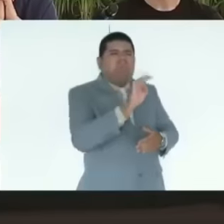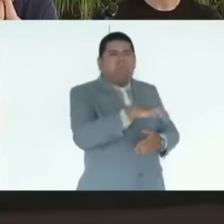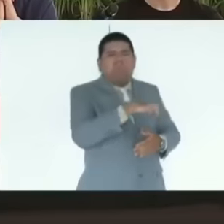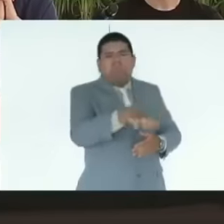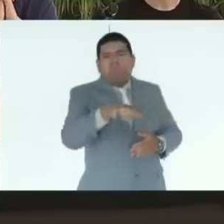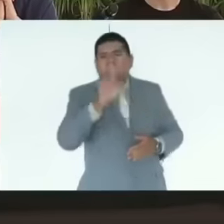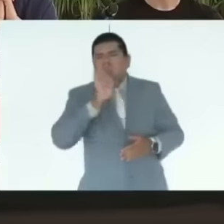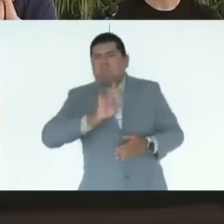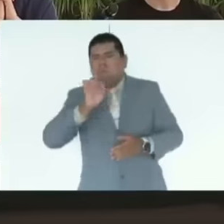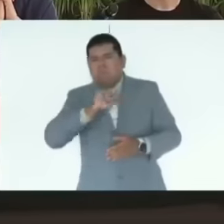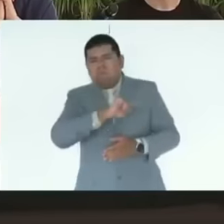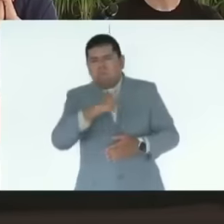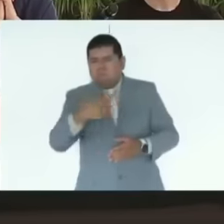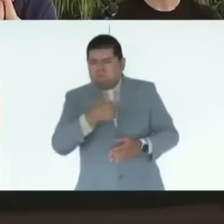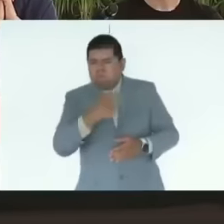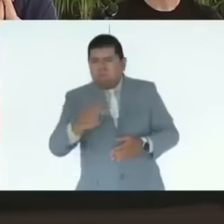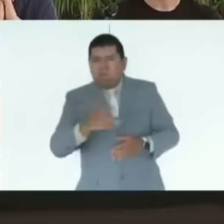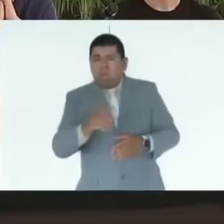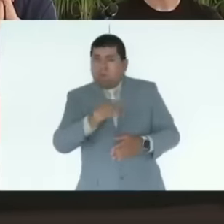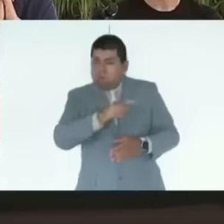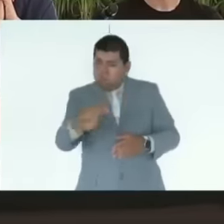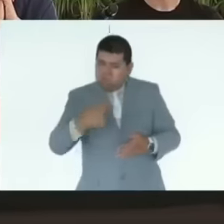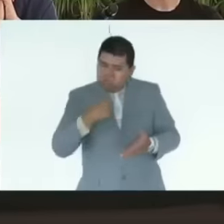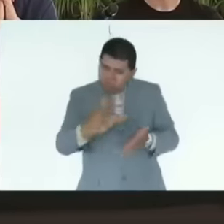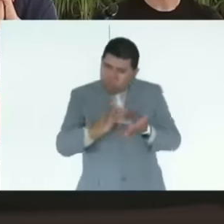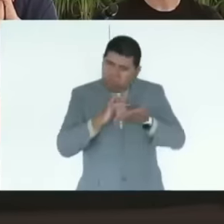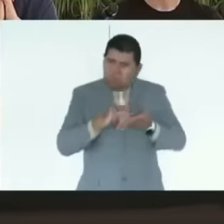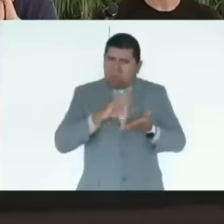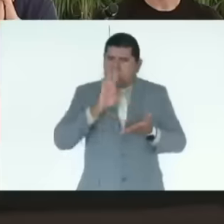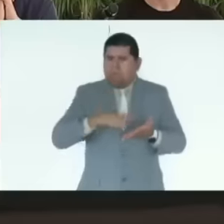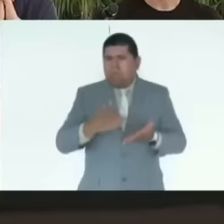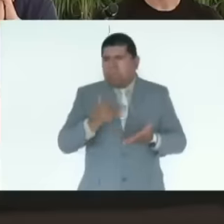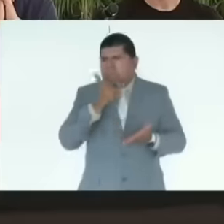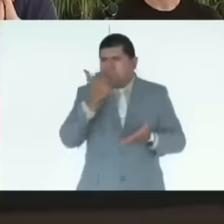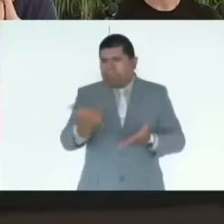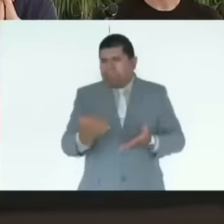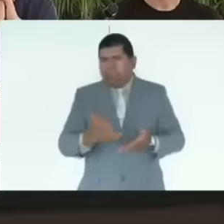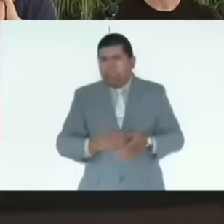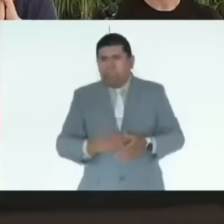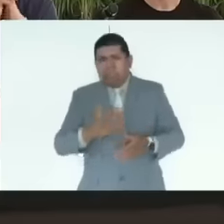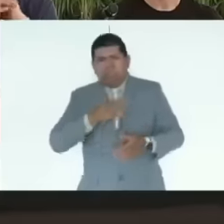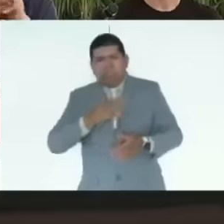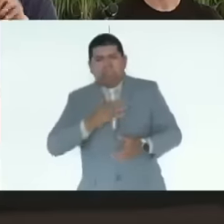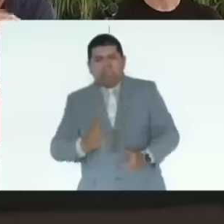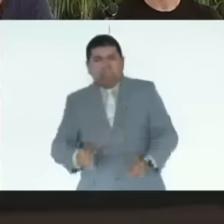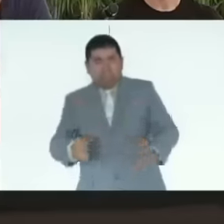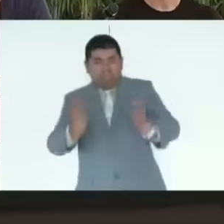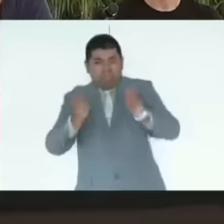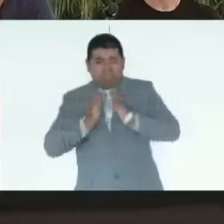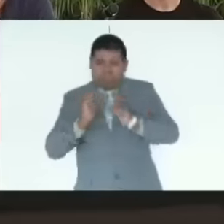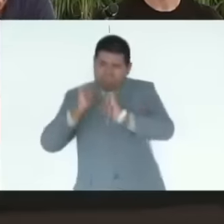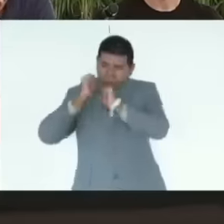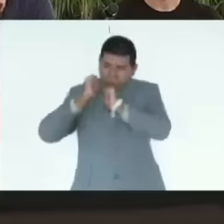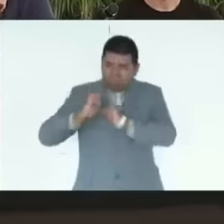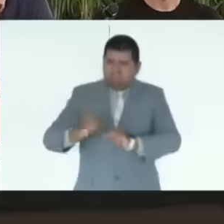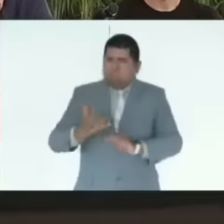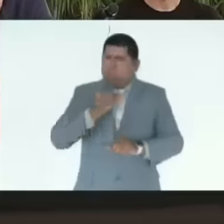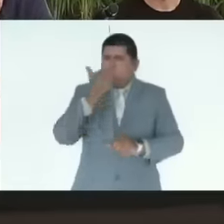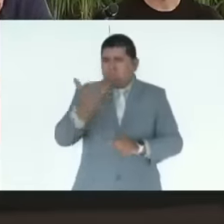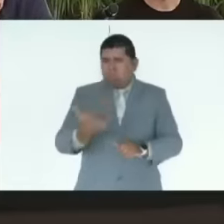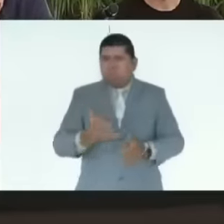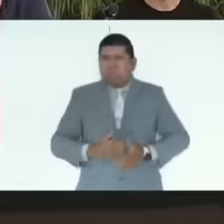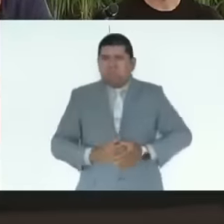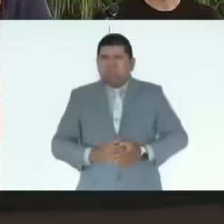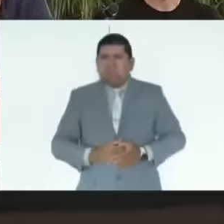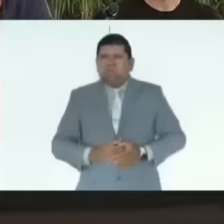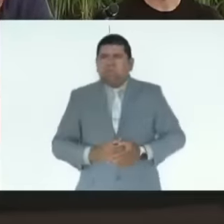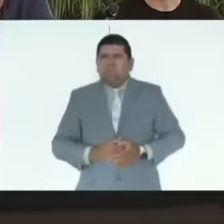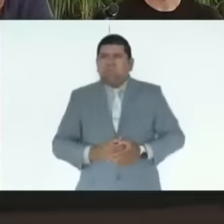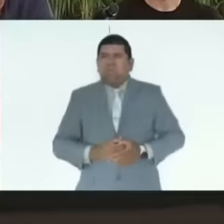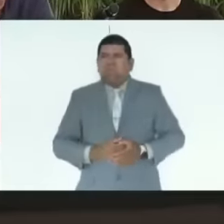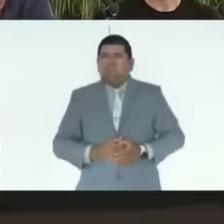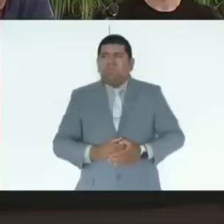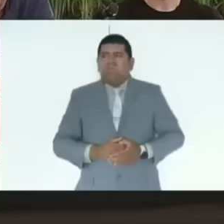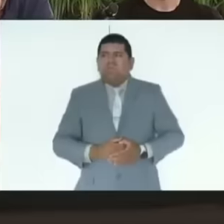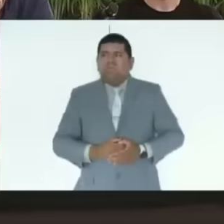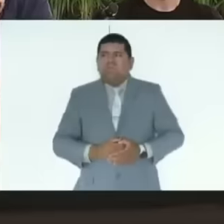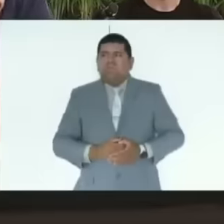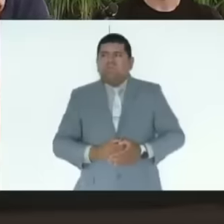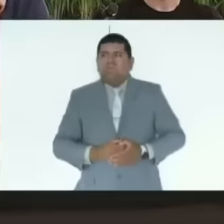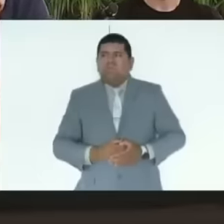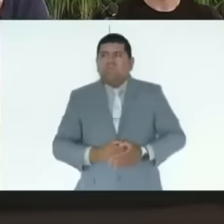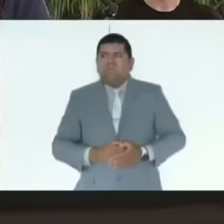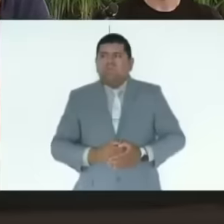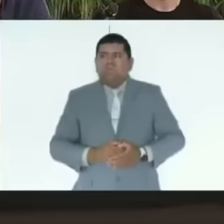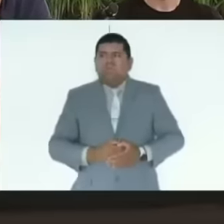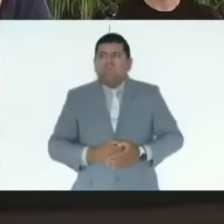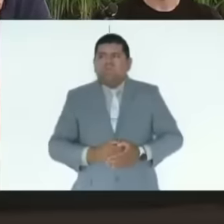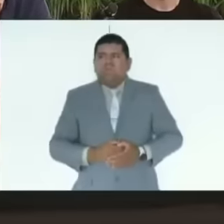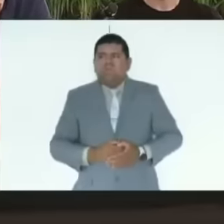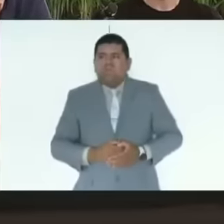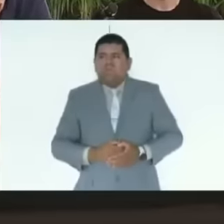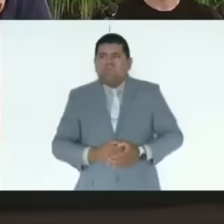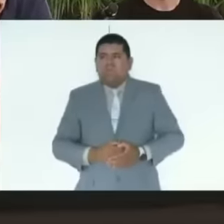the people to legalize the power to legitimize that anti-democratic power. In reality, it was when